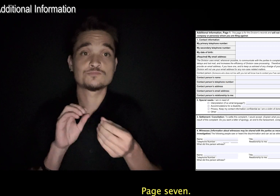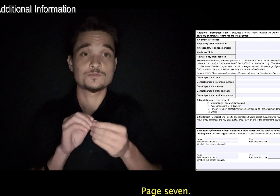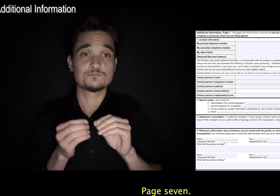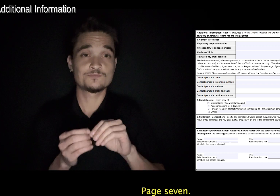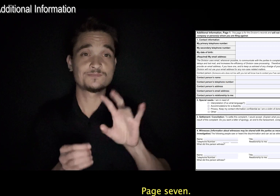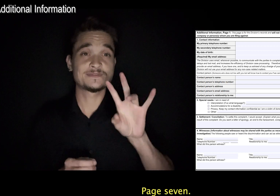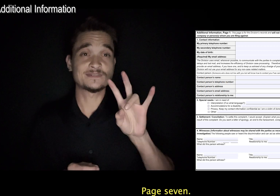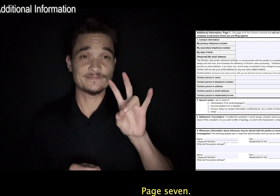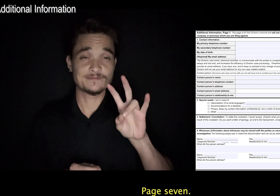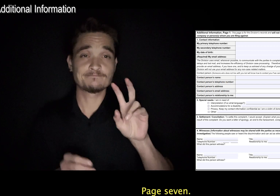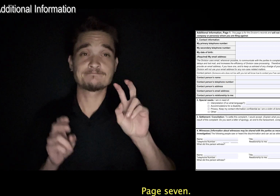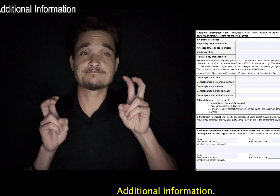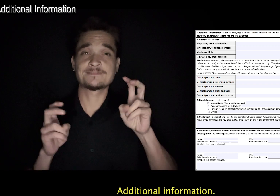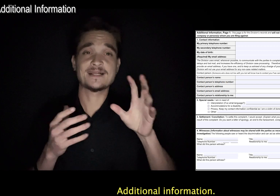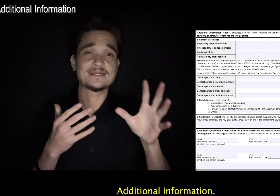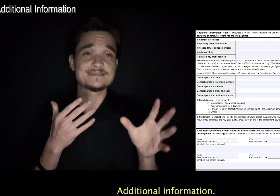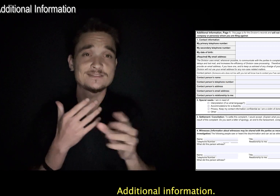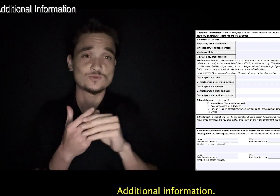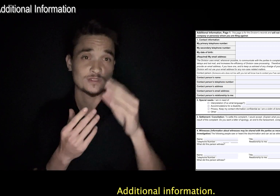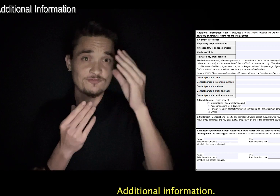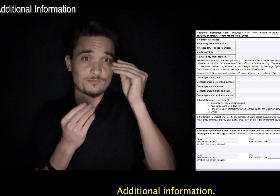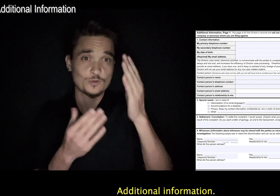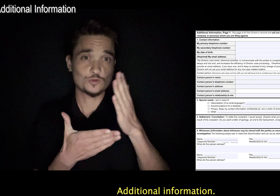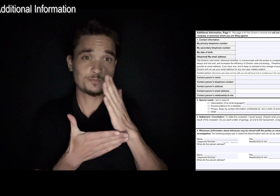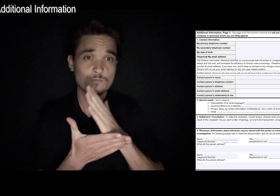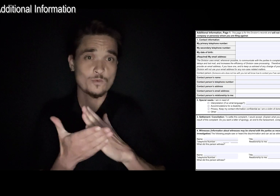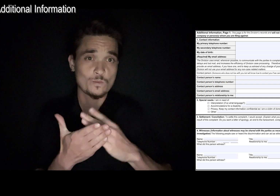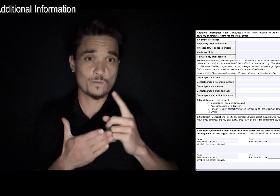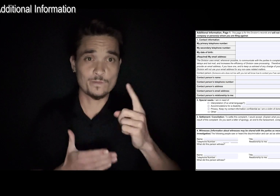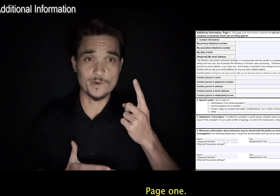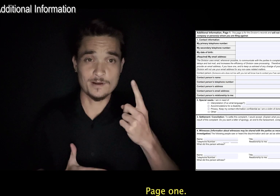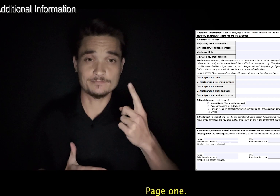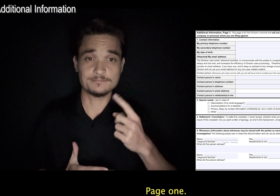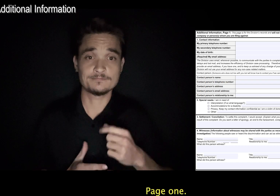Page seven. Additional information. Page one.